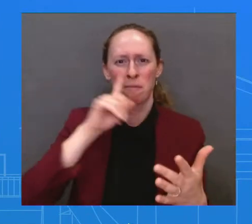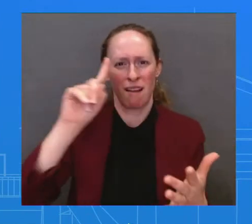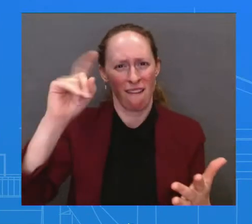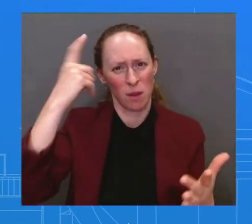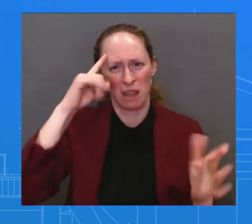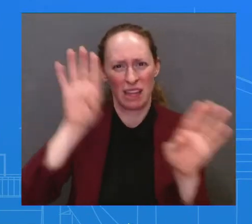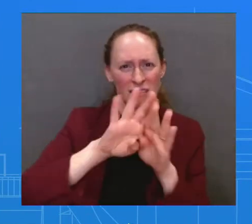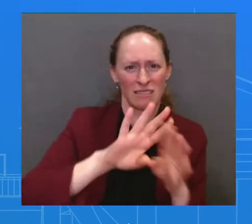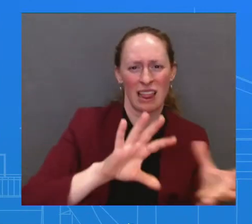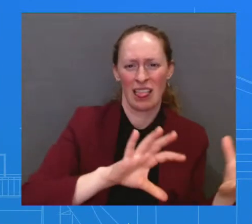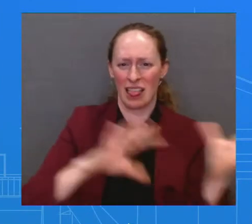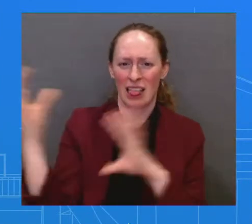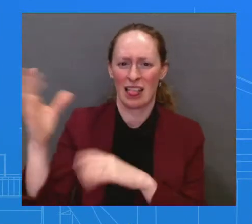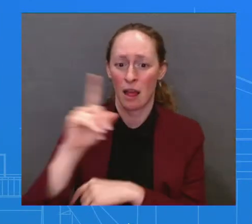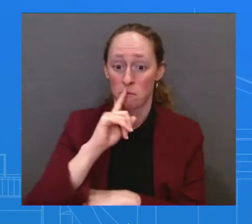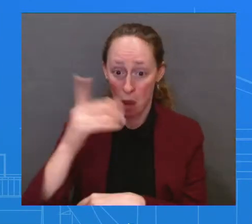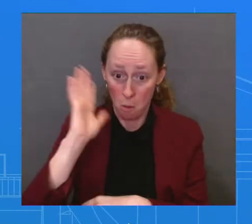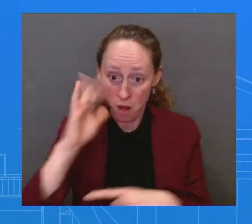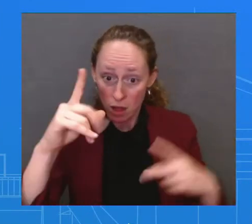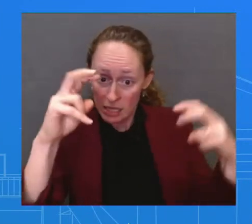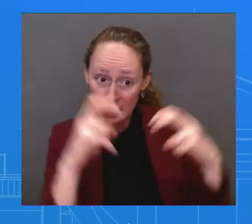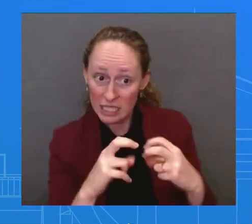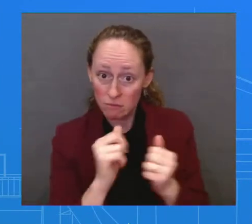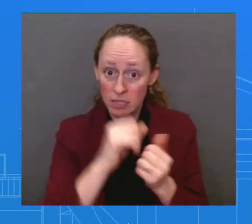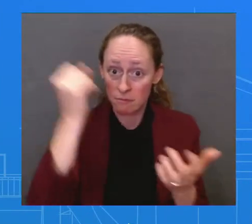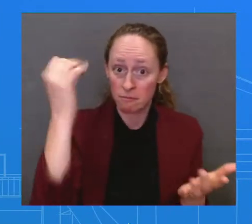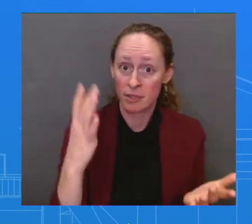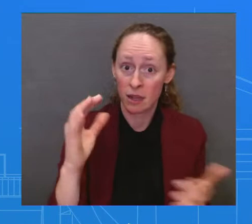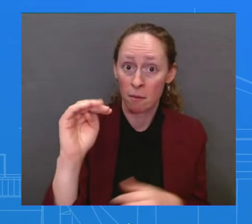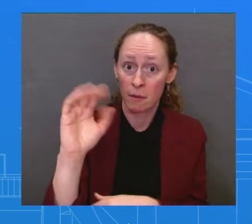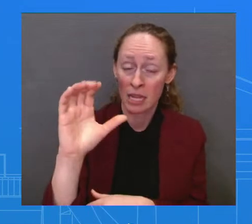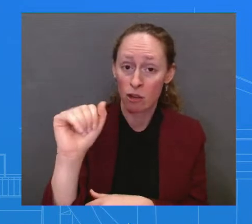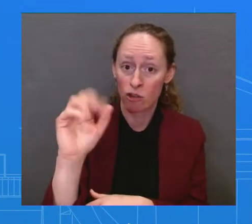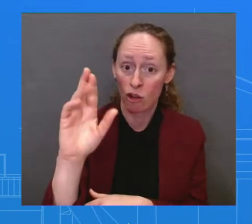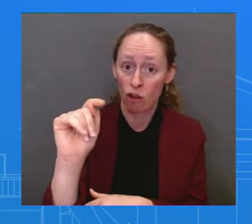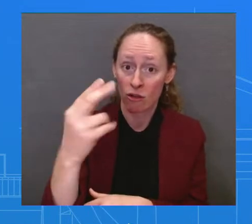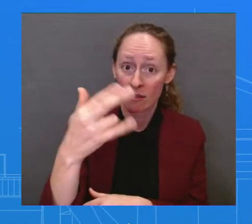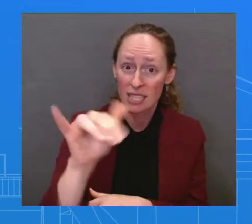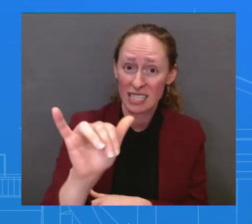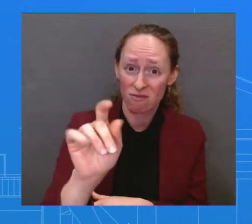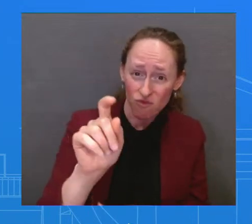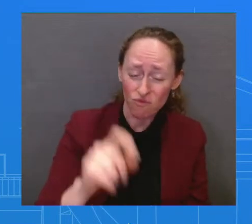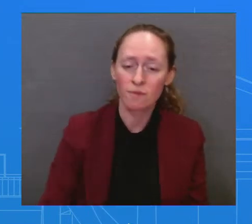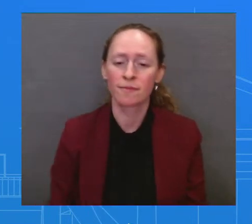the President talks often to members of Congress. That is something that he does pretty regularly --